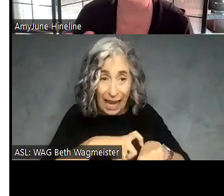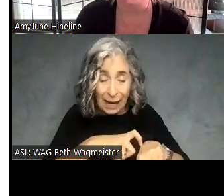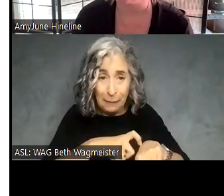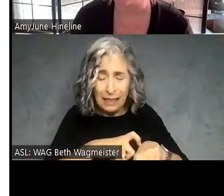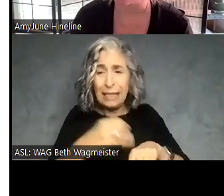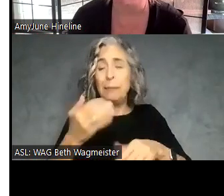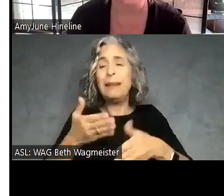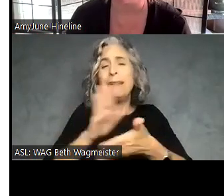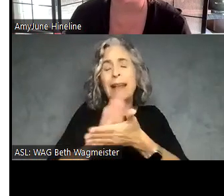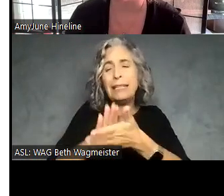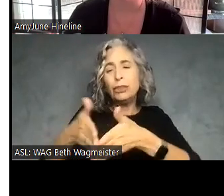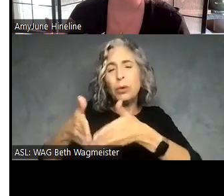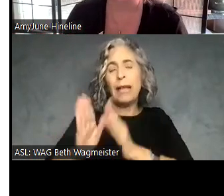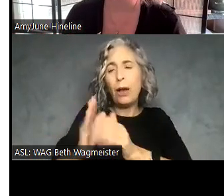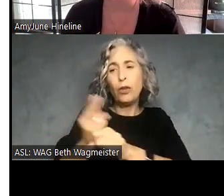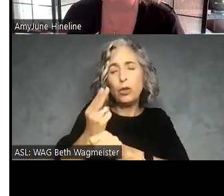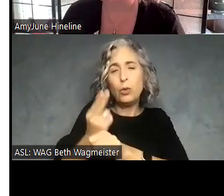et cetera. But I am just going to read what they are.